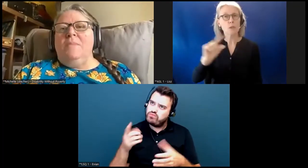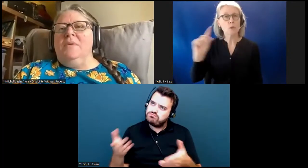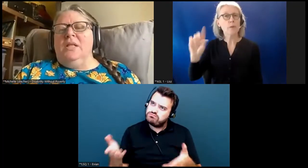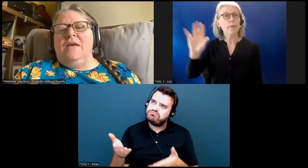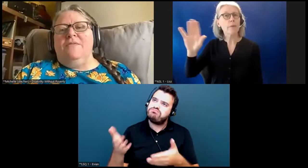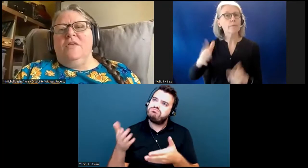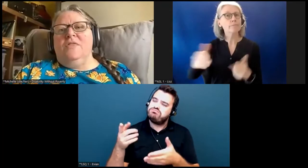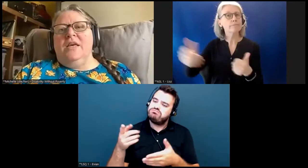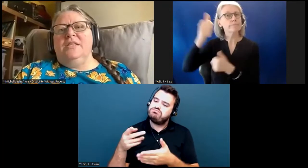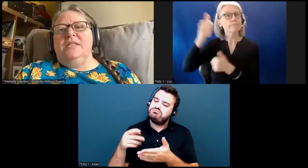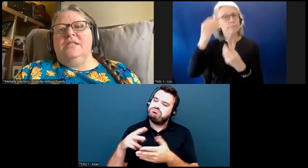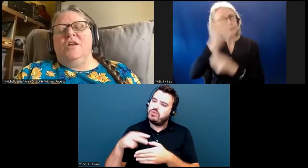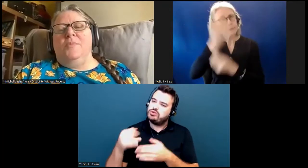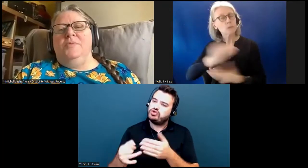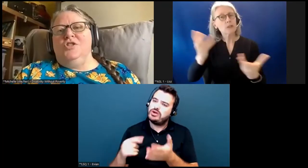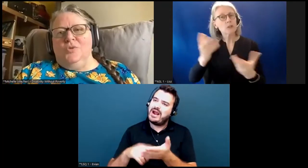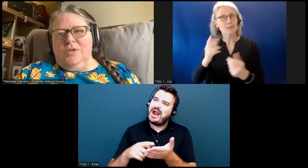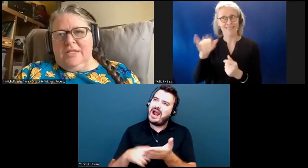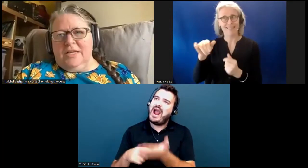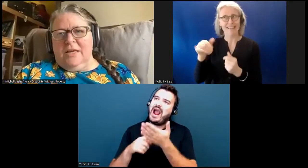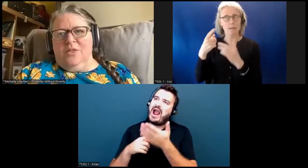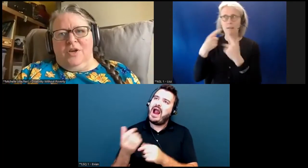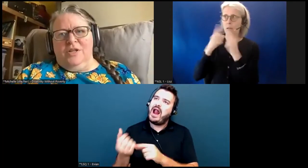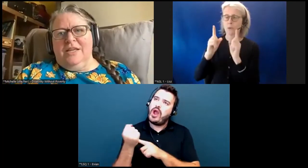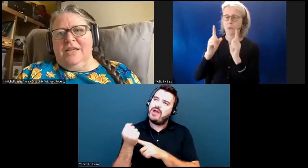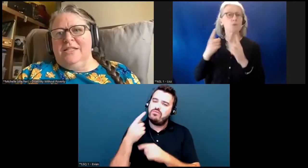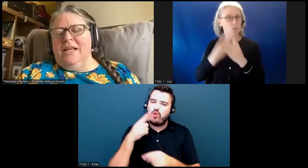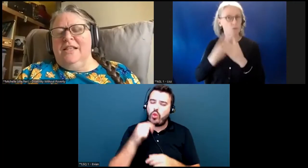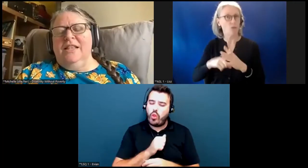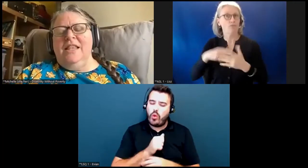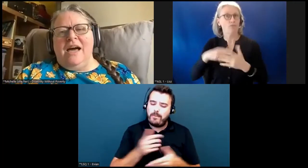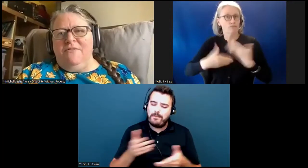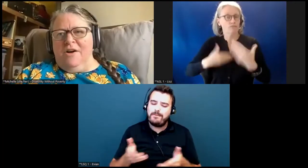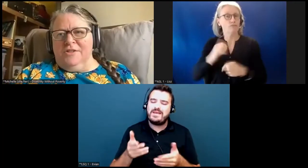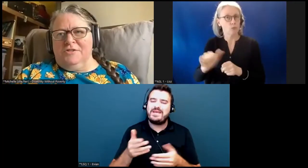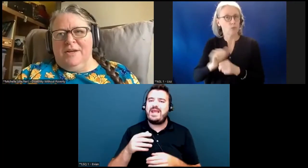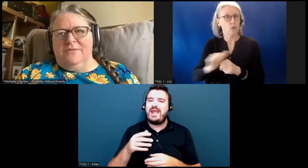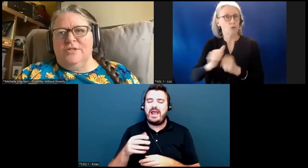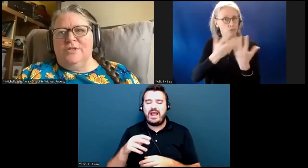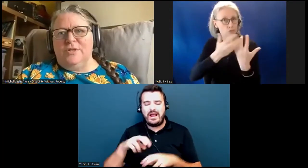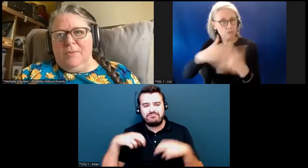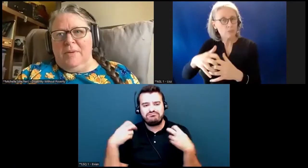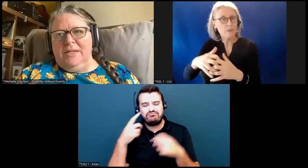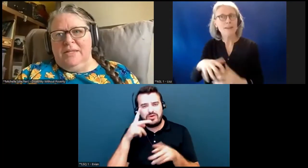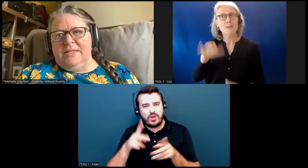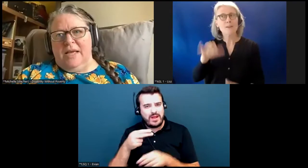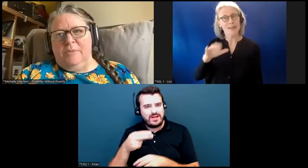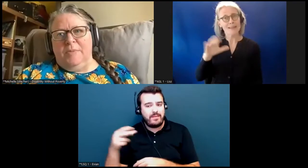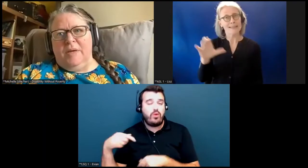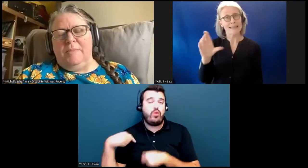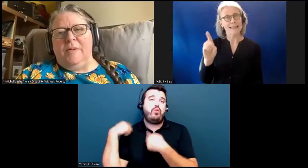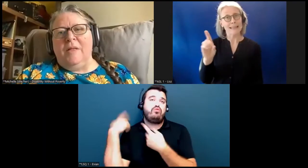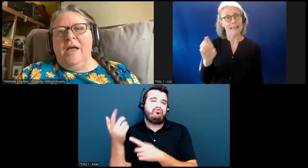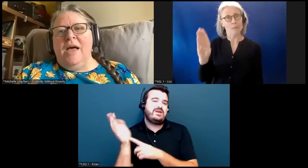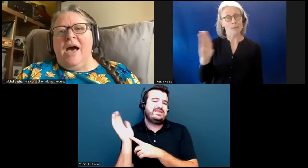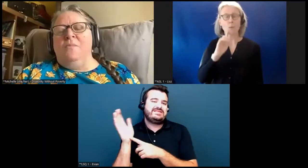WE BELIEVE THAT THIS IS AN OPPORTUNITY THAT IS LIFE ALTERING FOR SO MANY DISABLED PEOPLE.